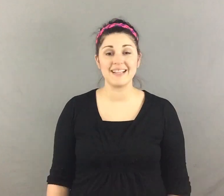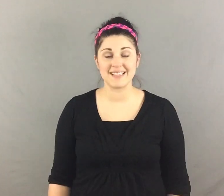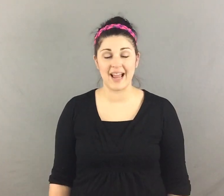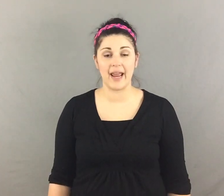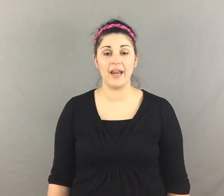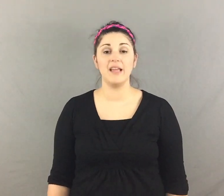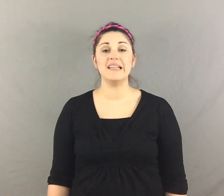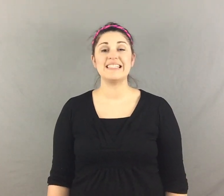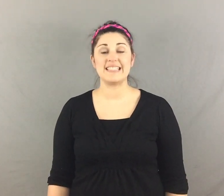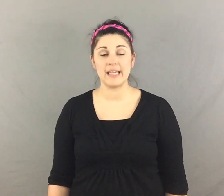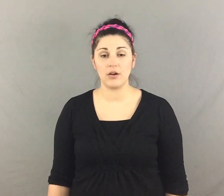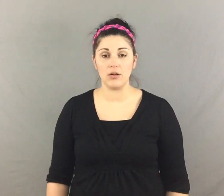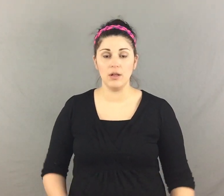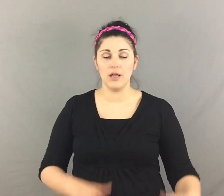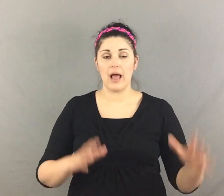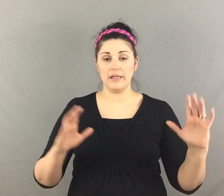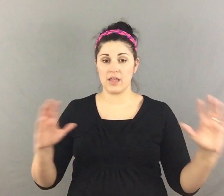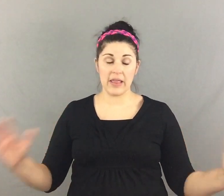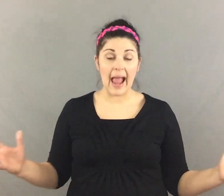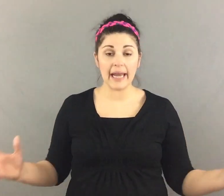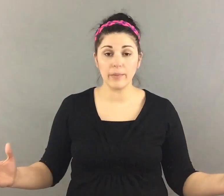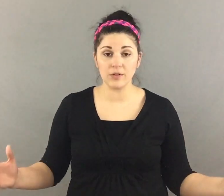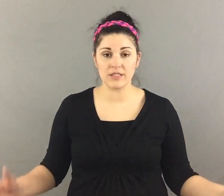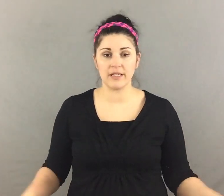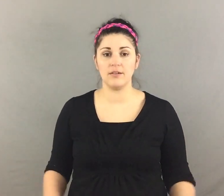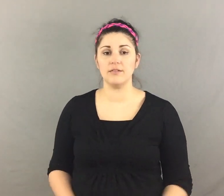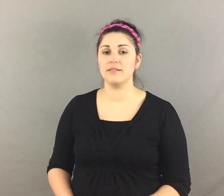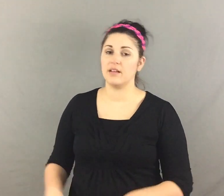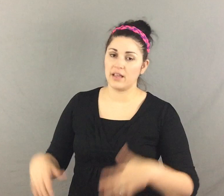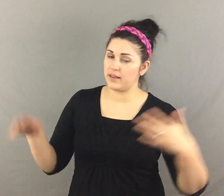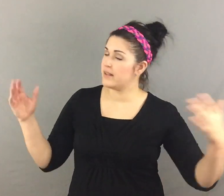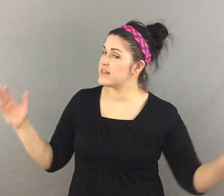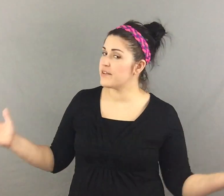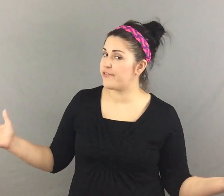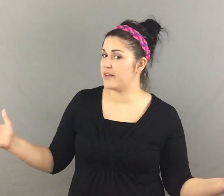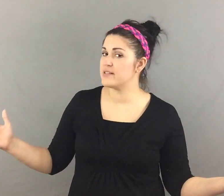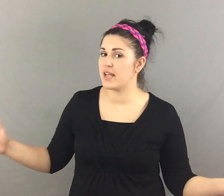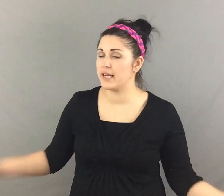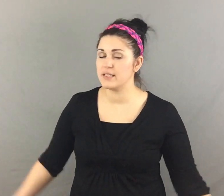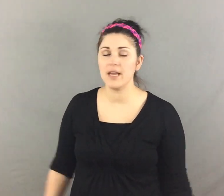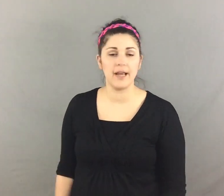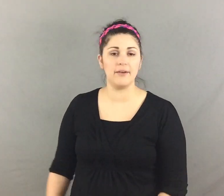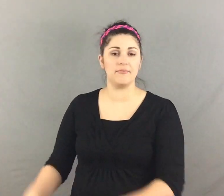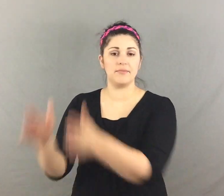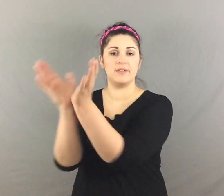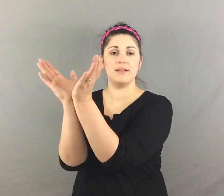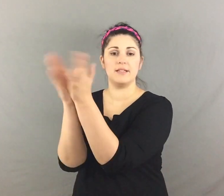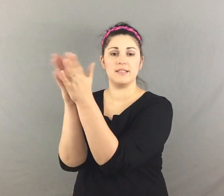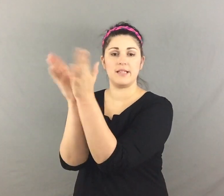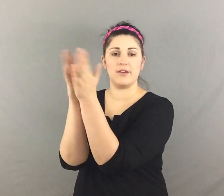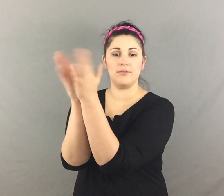Next sign seal as then the animal seal. And this is a fun sign design seal